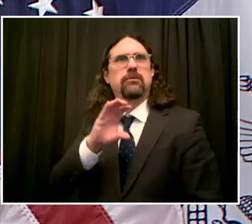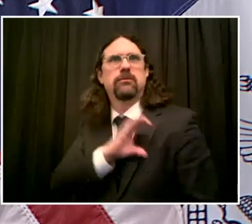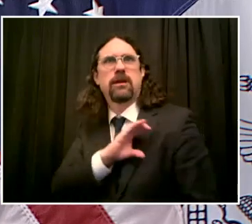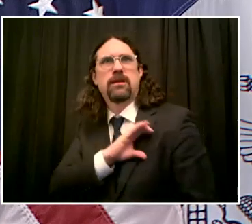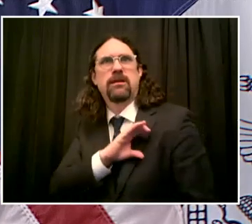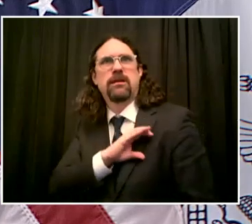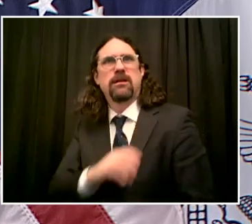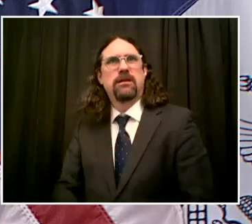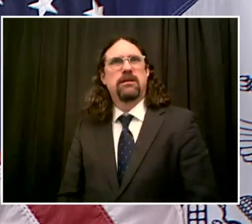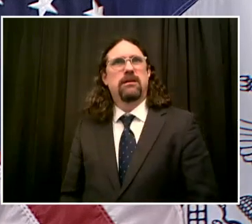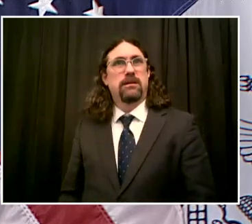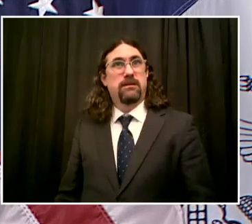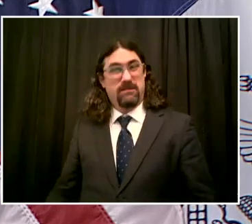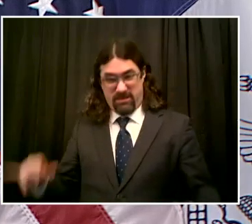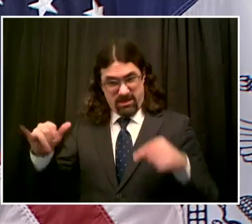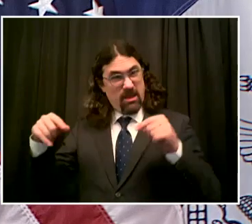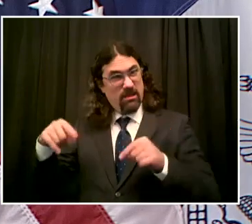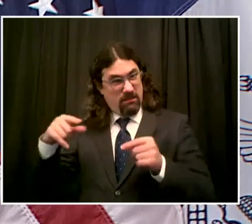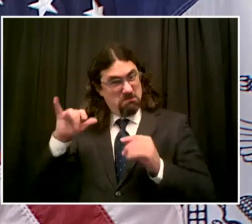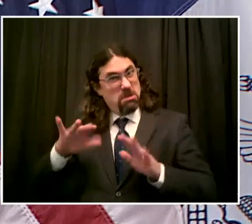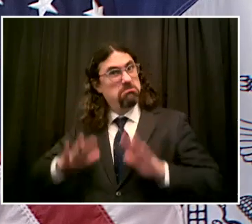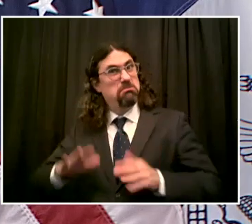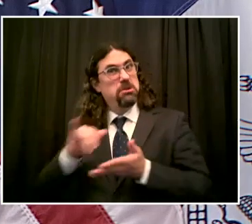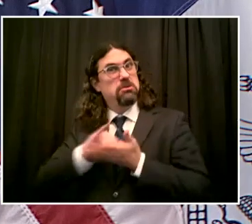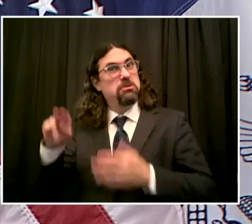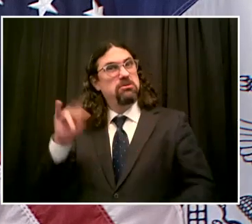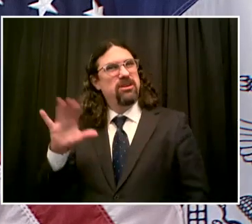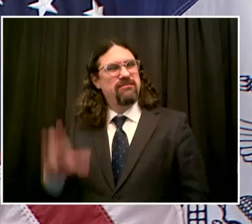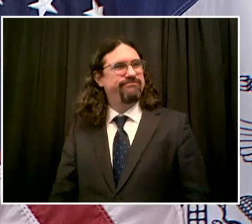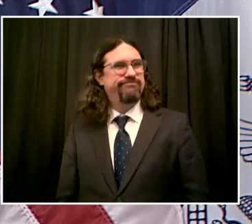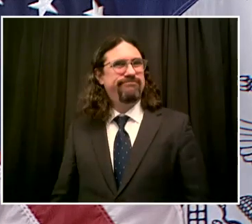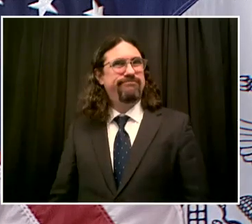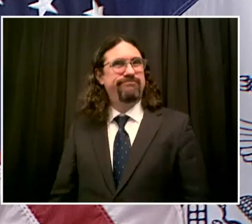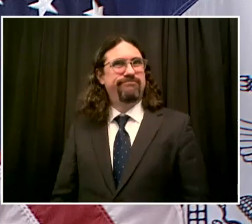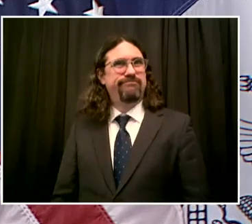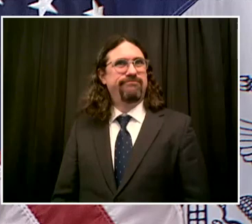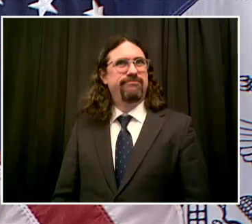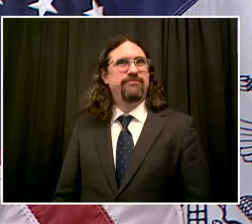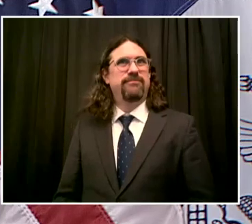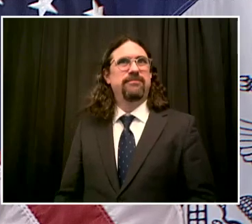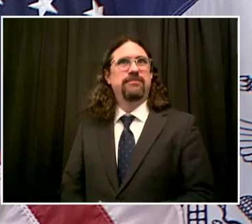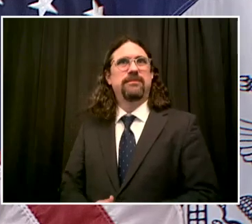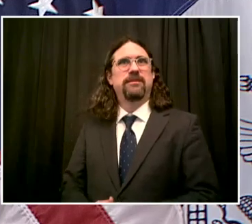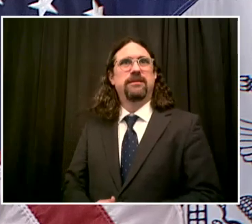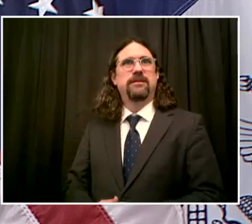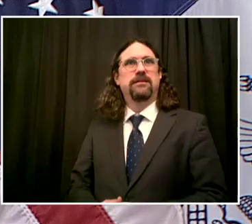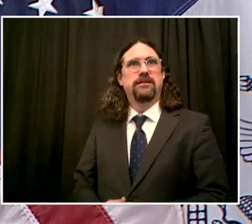REPRESENT THE PEOPLE OF THIS CITY. ANYONE WHO ATTACKS A POLICE OFFICER ATTACKS